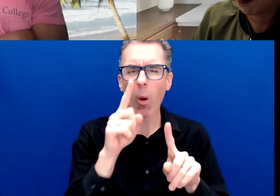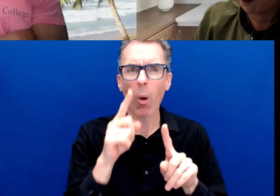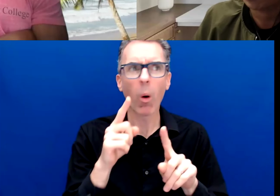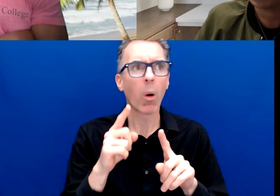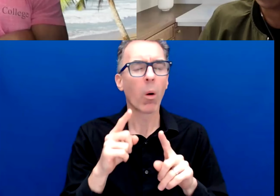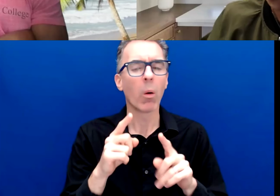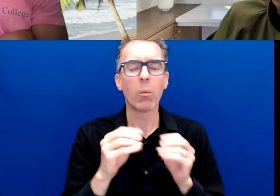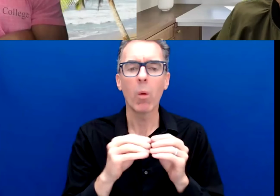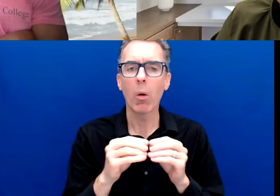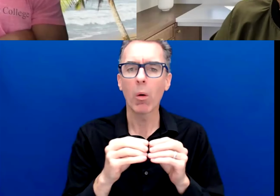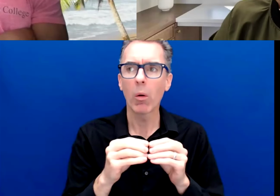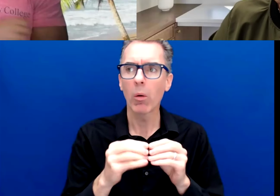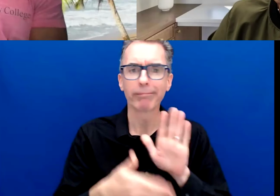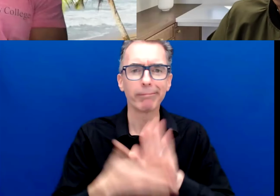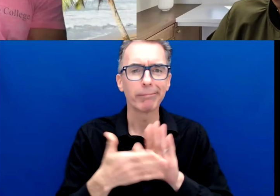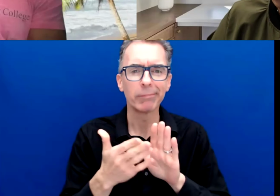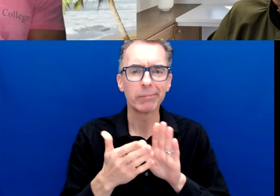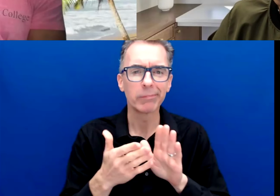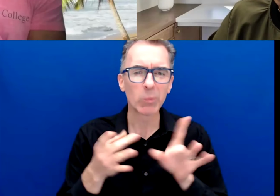Try to help close the loop.